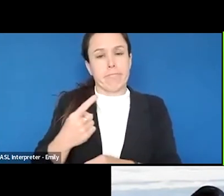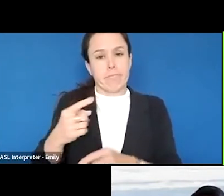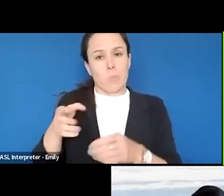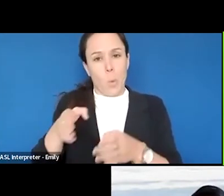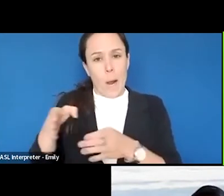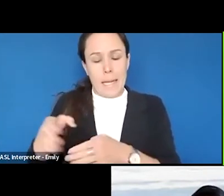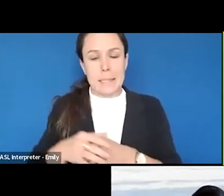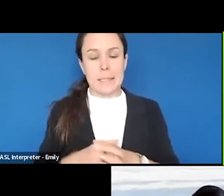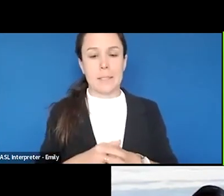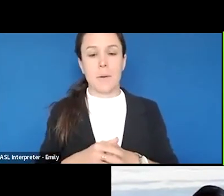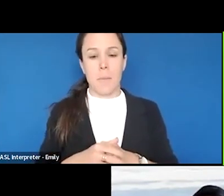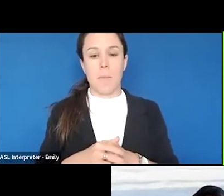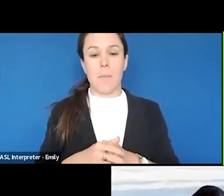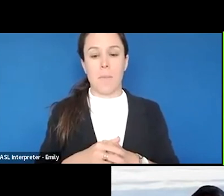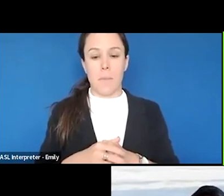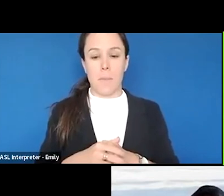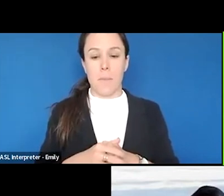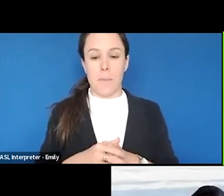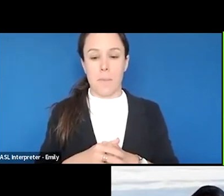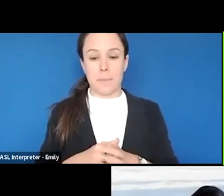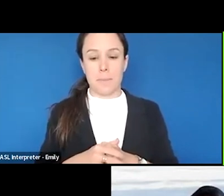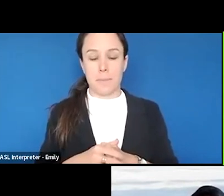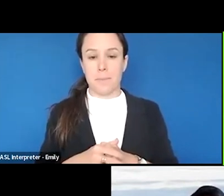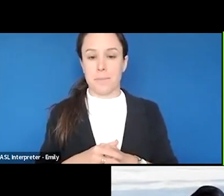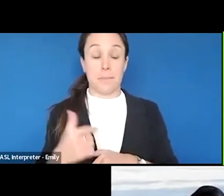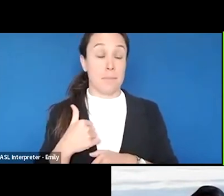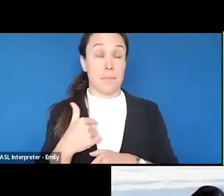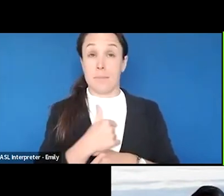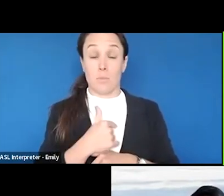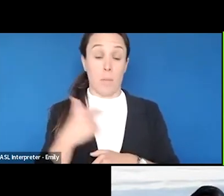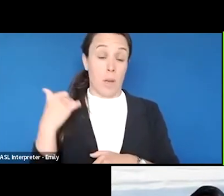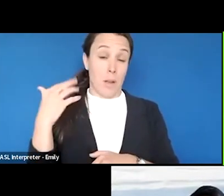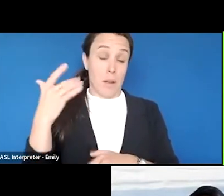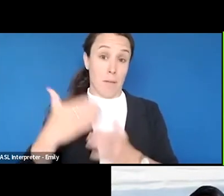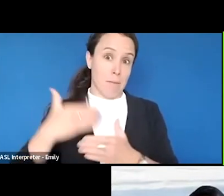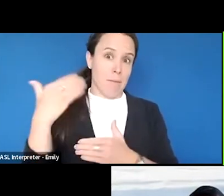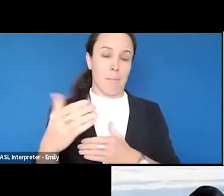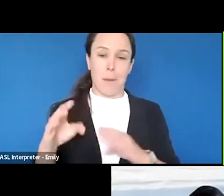you know the question, certainly we've we've gone way beyond behavioralist approach and stimulus